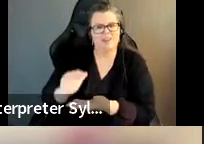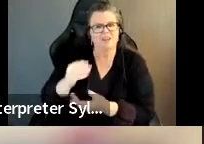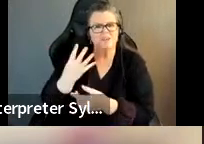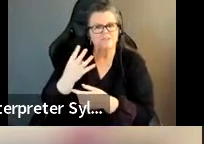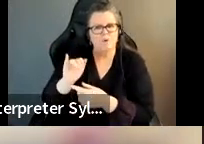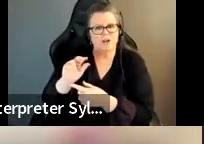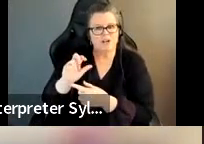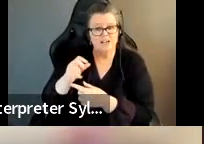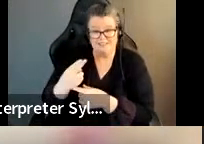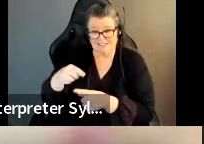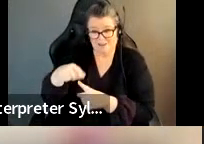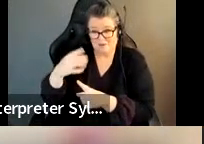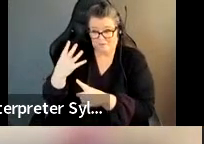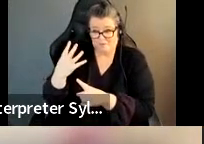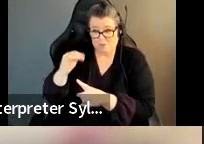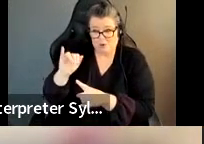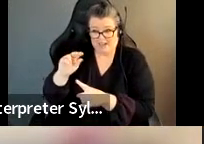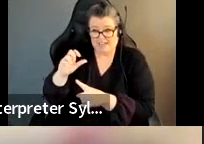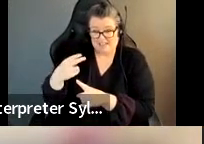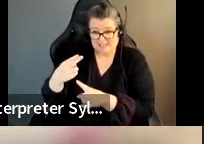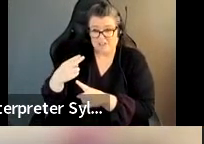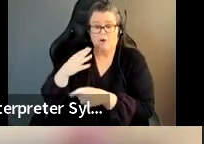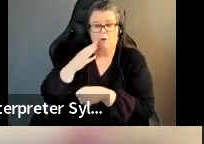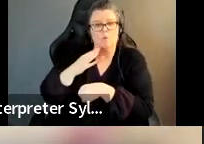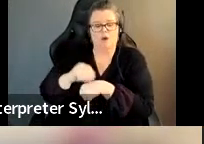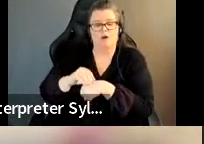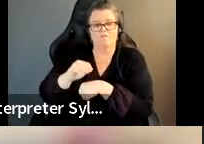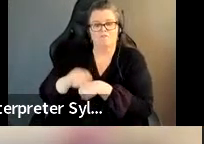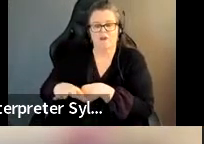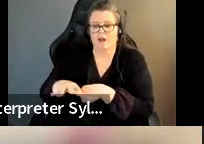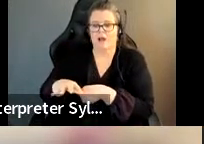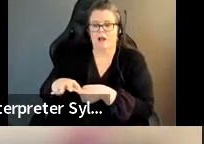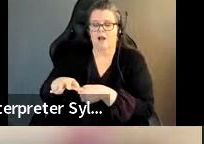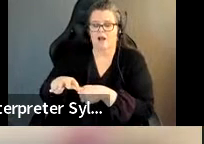That shorter 4 inches also plays into the length of the chair when it's laid flat.